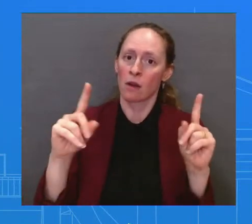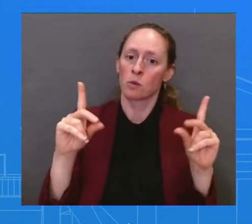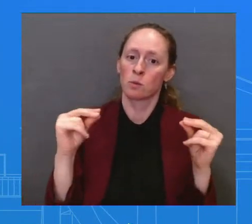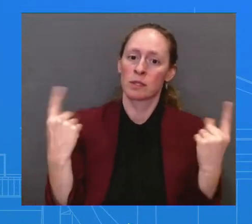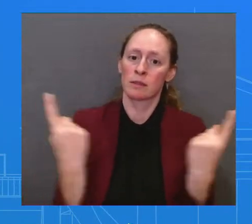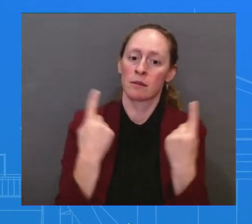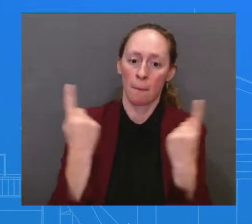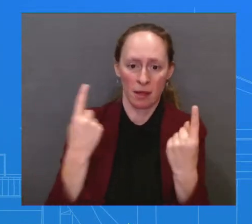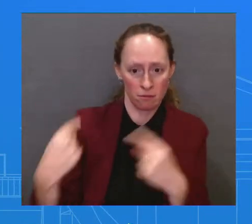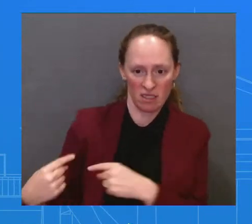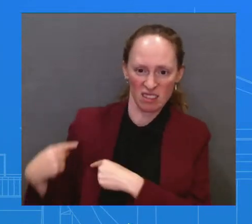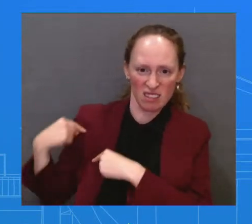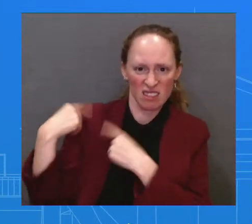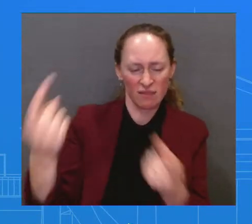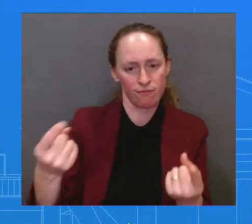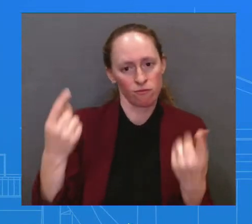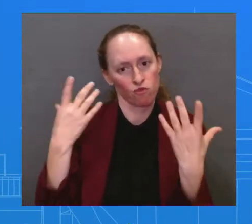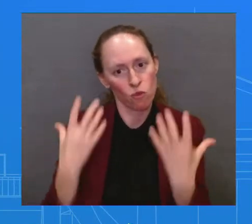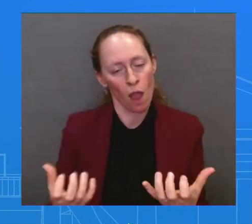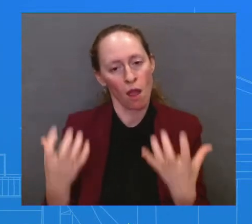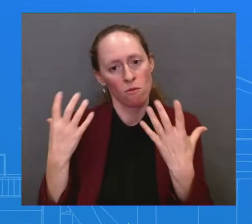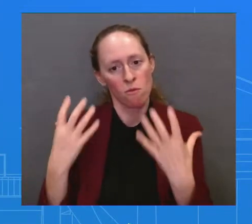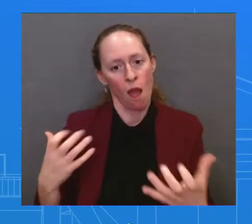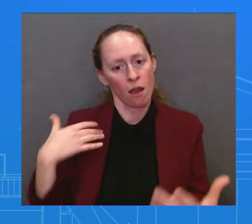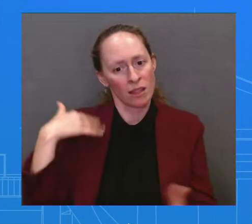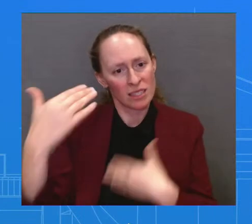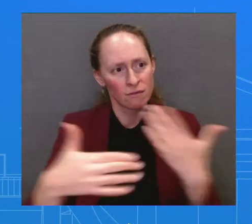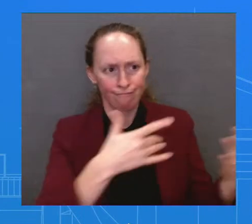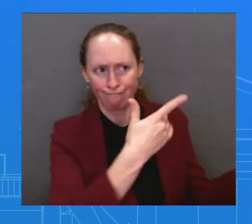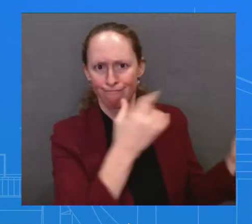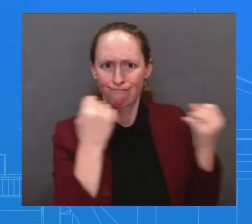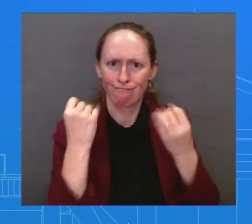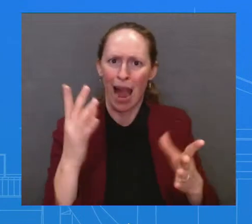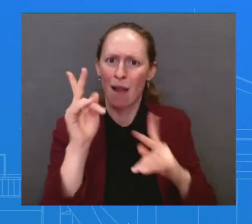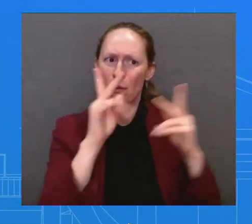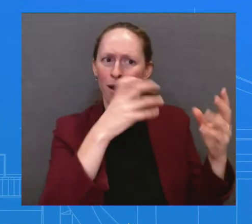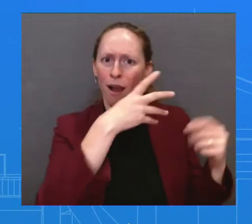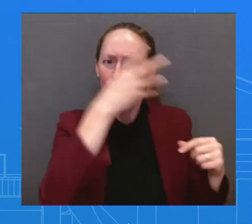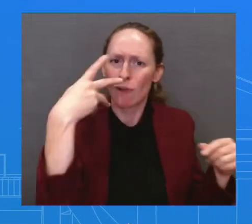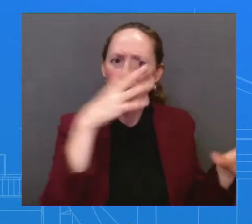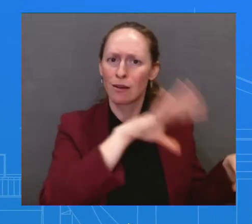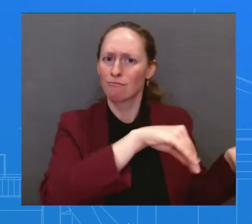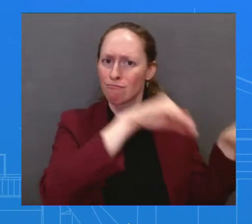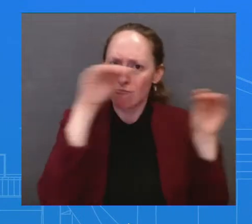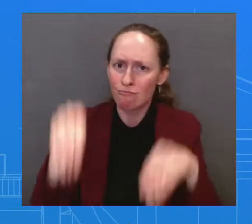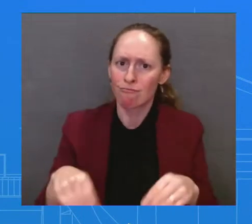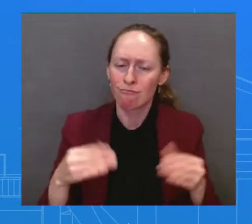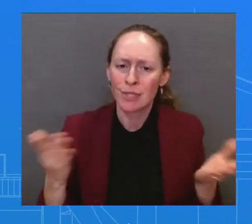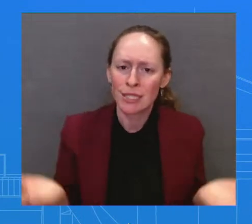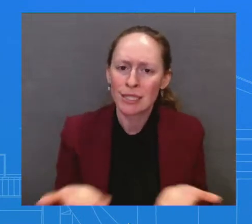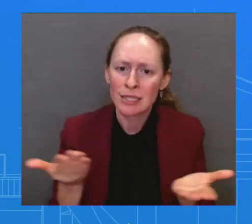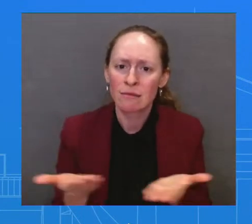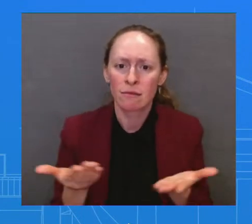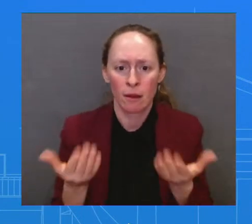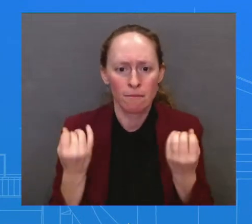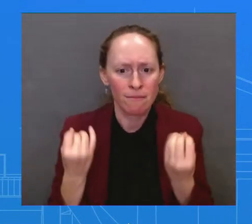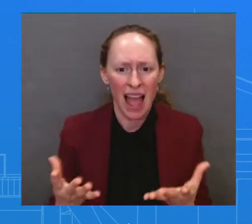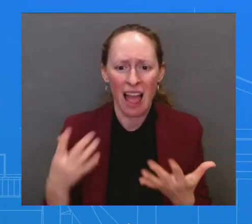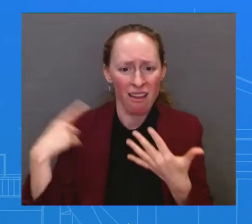And so, we have taken actions. We have taken multiple actions. But again, this happens. It ebbs and flows. That's what we see at the border,